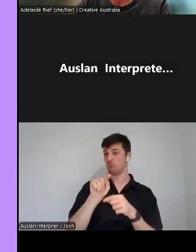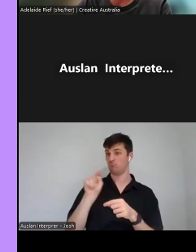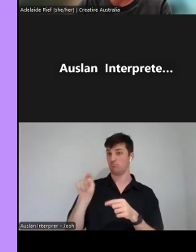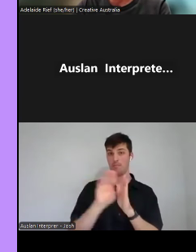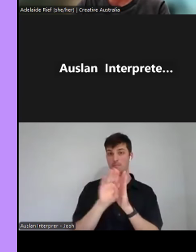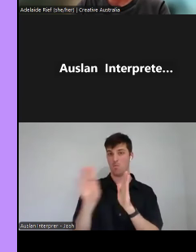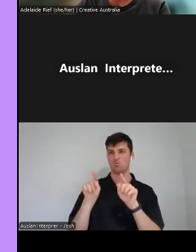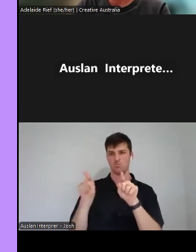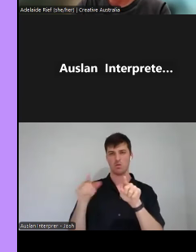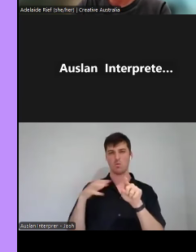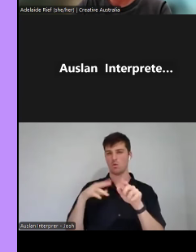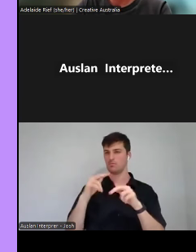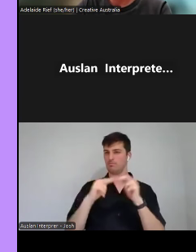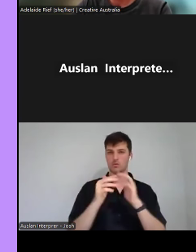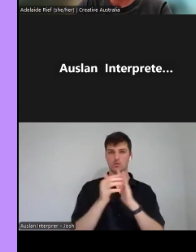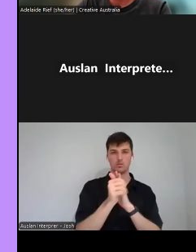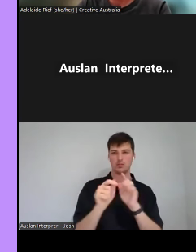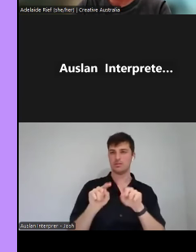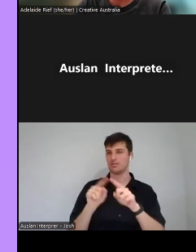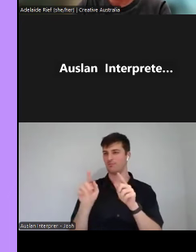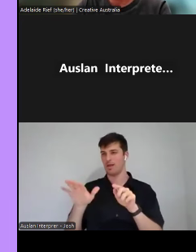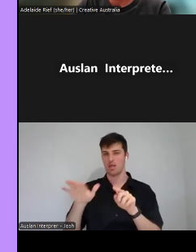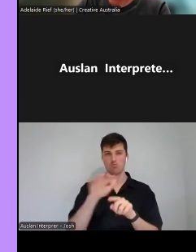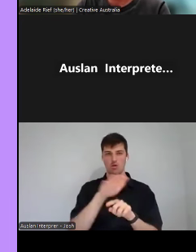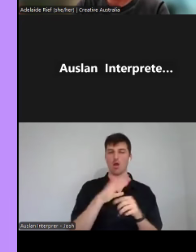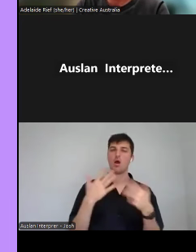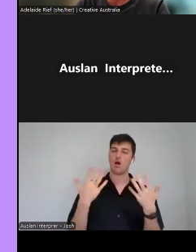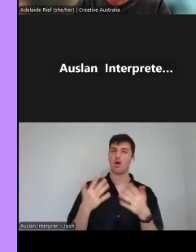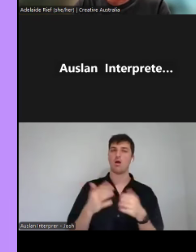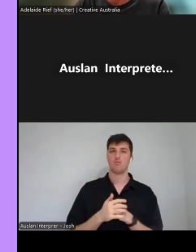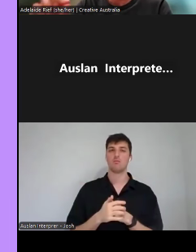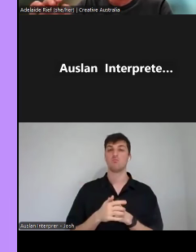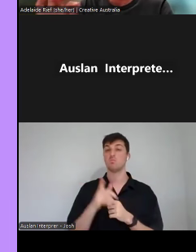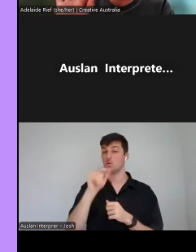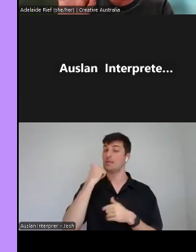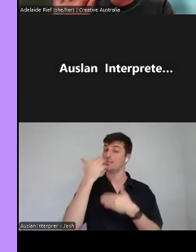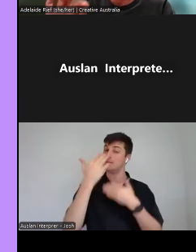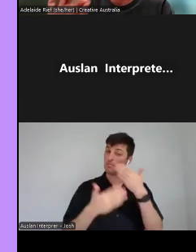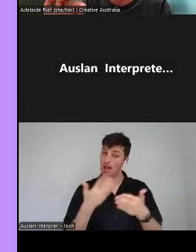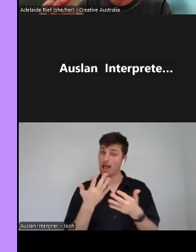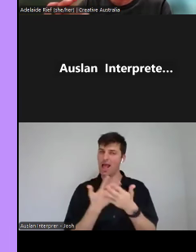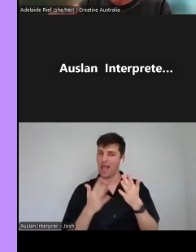want to build capacity in different areas and you can articulate how that would very specifically